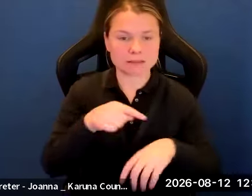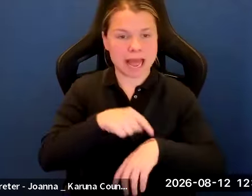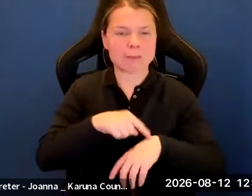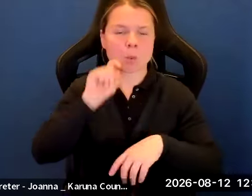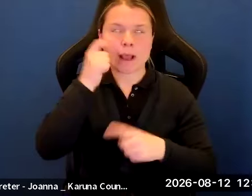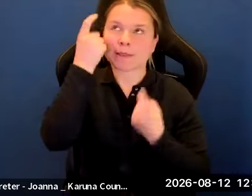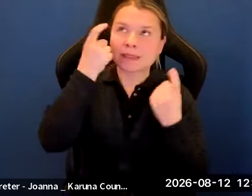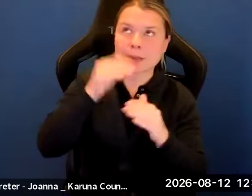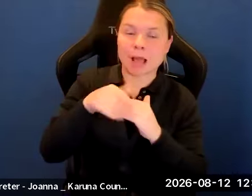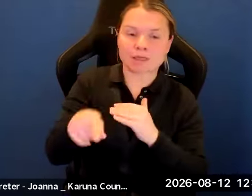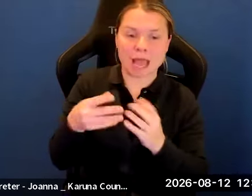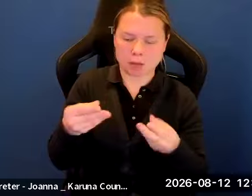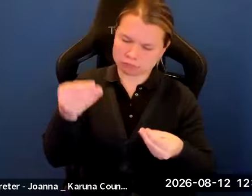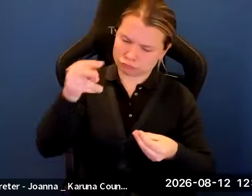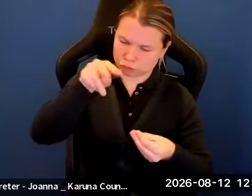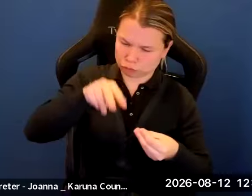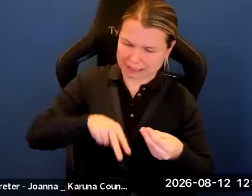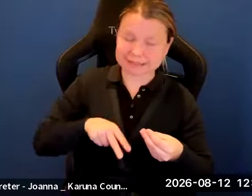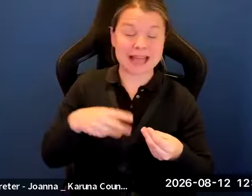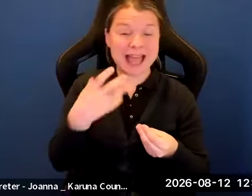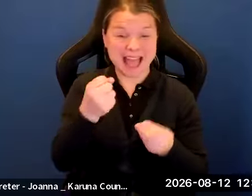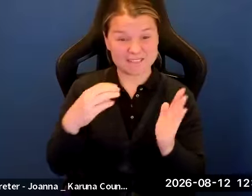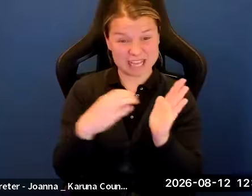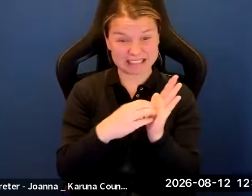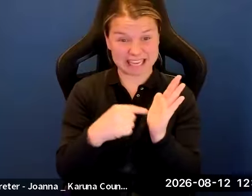career breaks and disruptions will be considered as part of